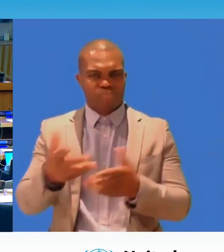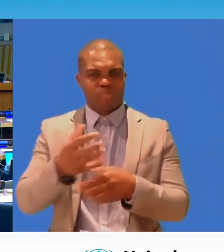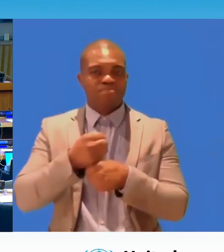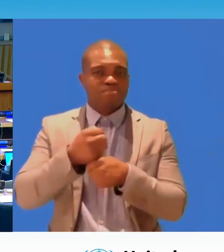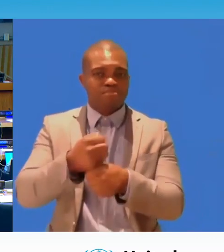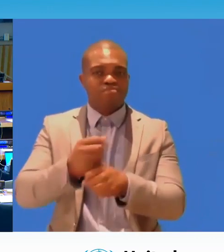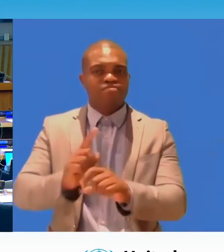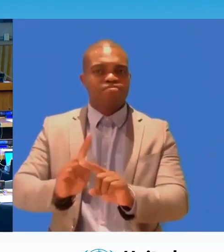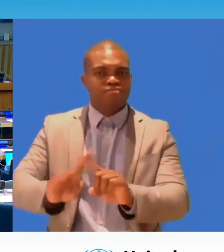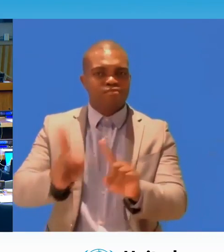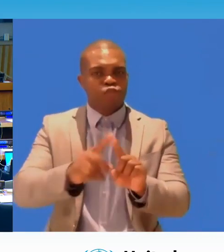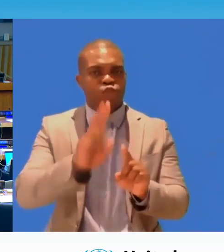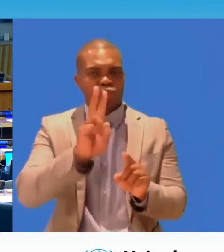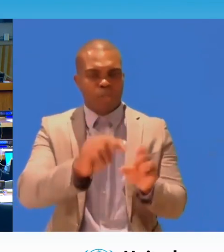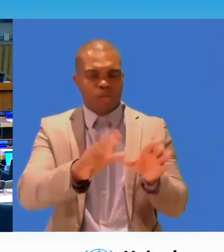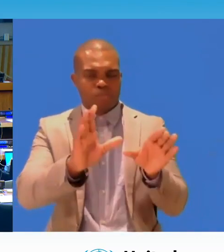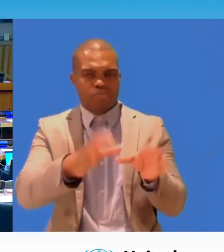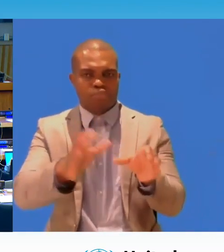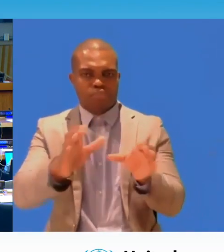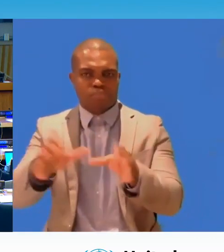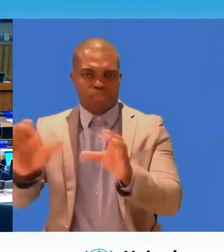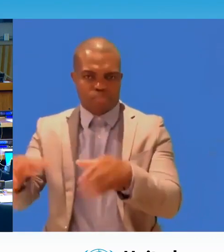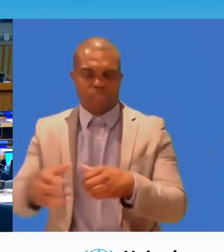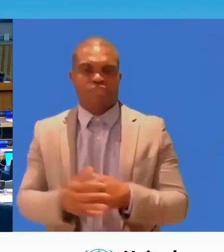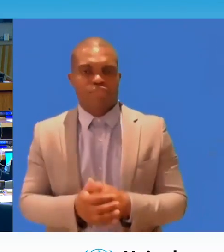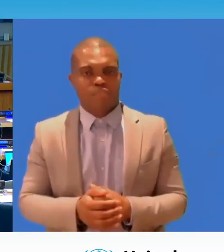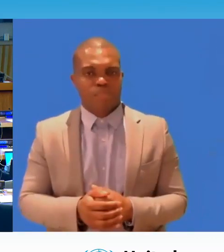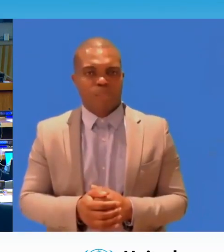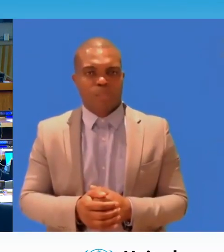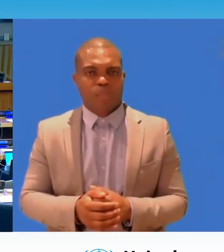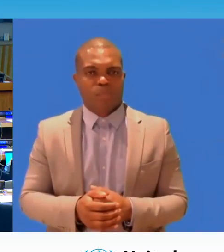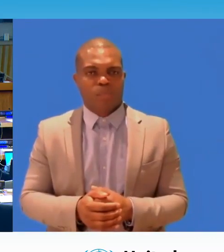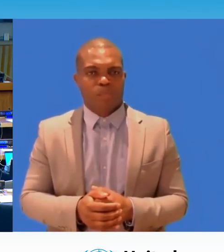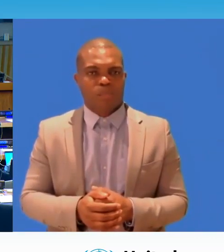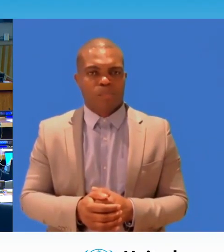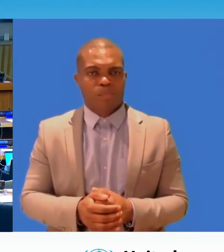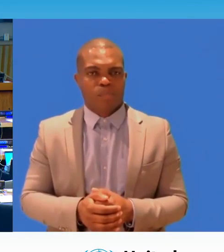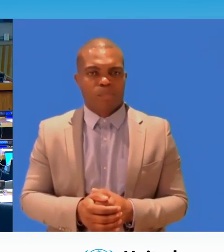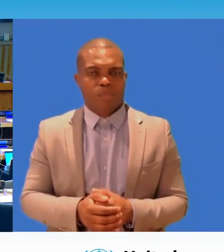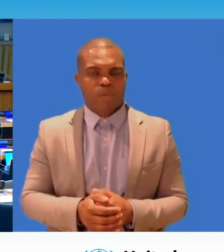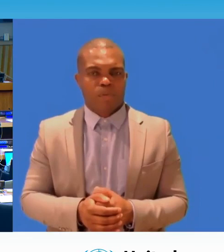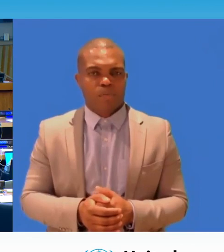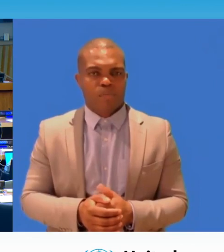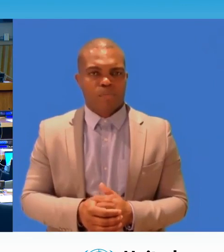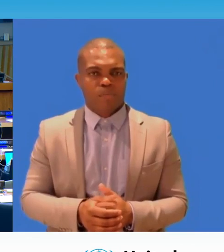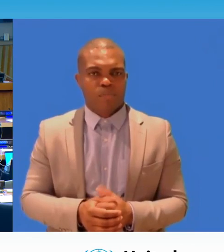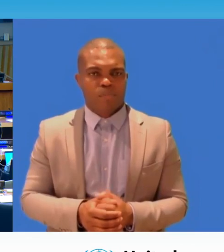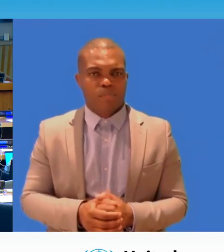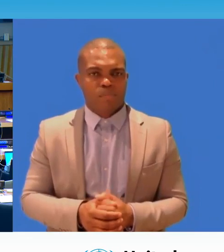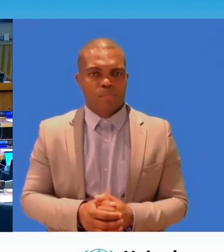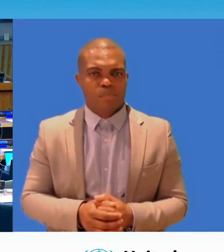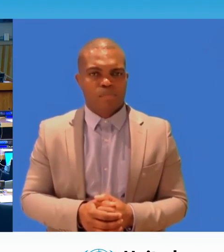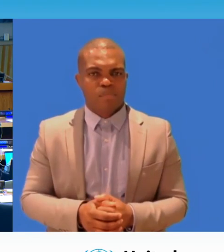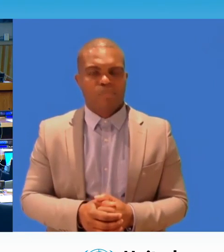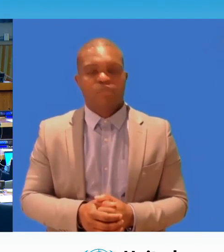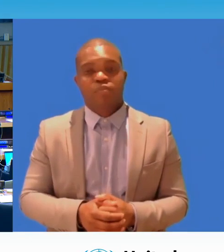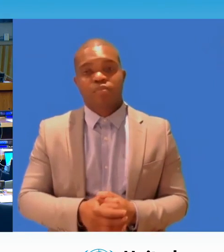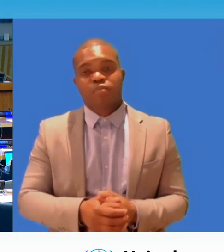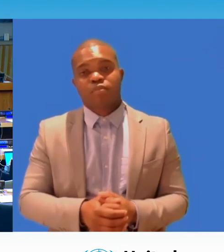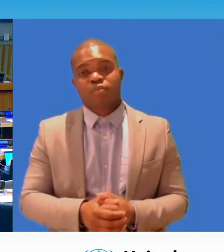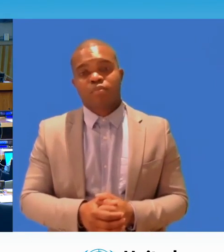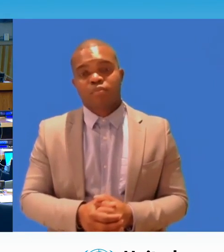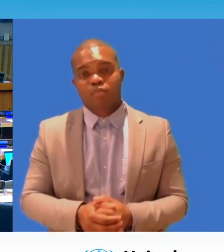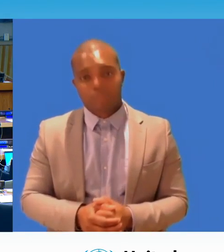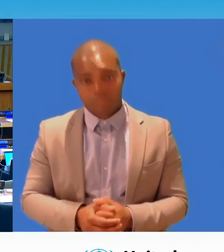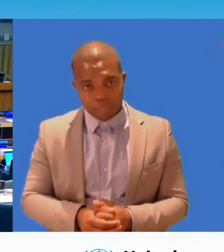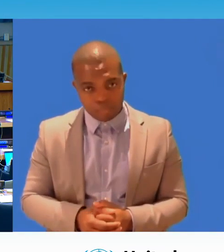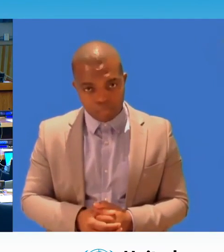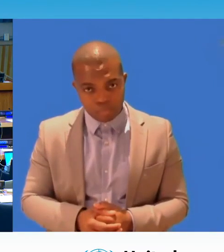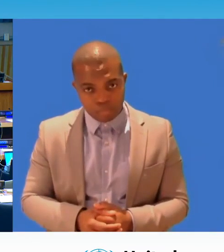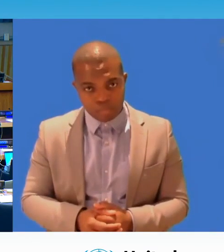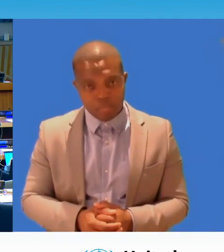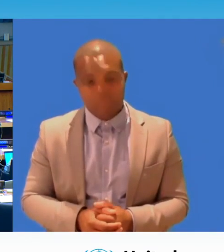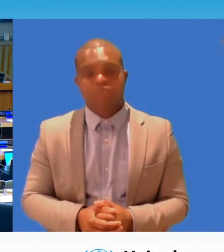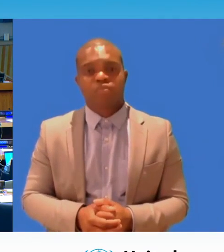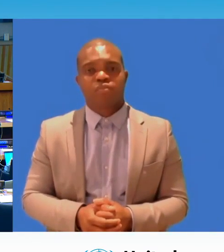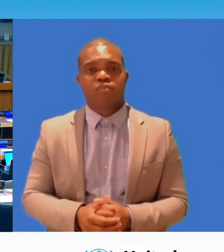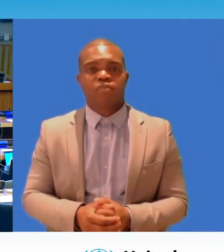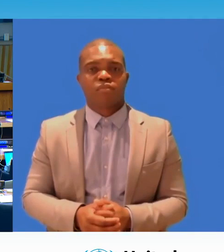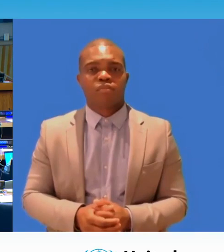entities Miss Adam Waris was new director operations and advocacy United Nations office